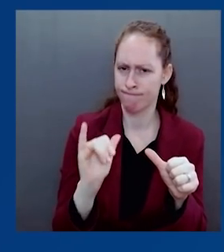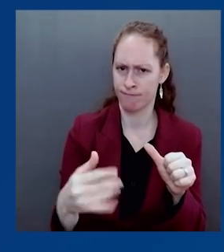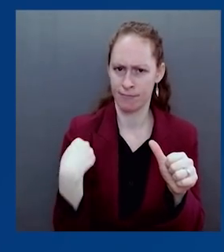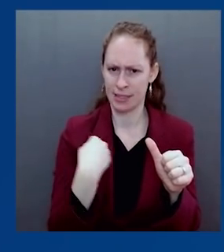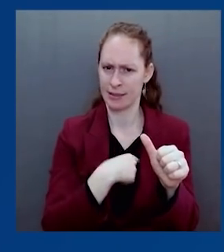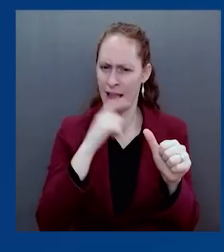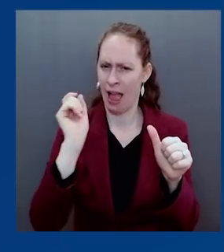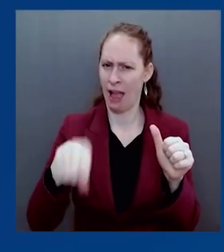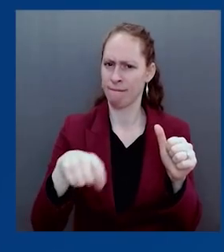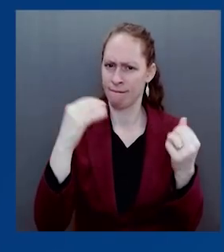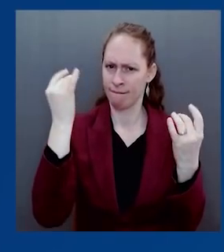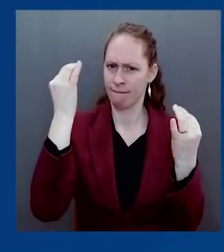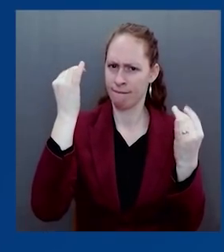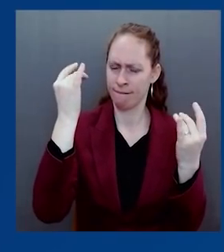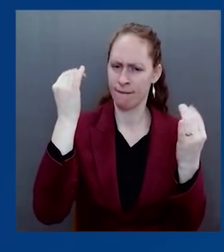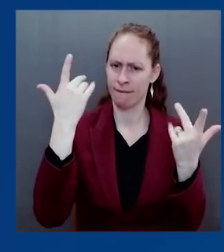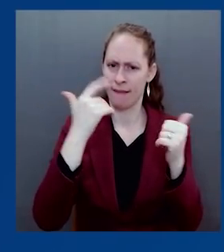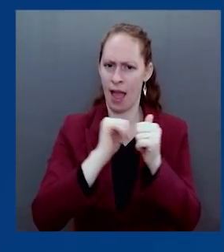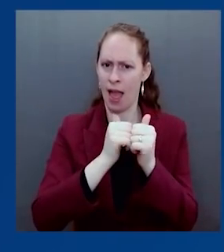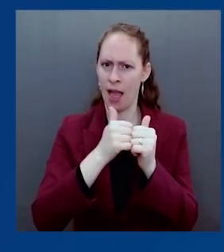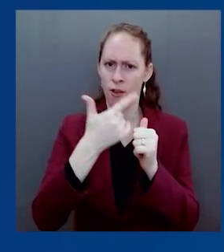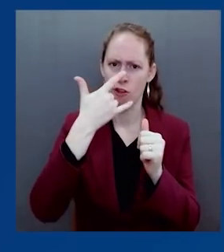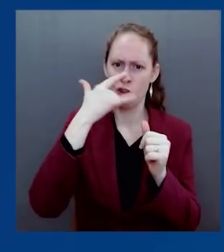Thank you. Mr. Zients: Next question, please.